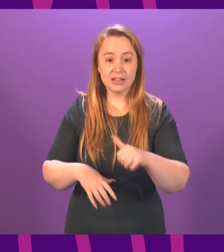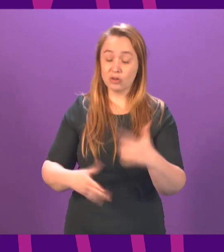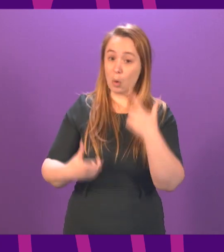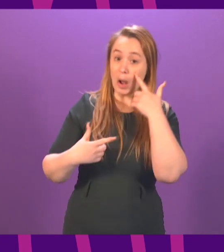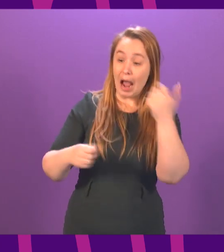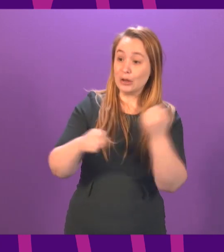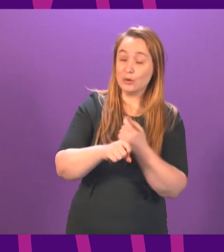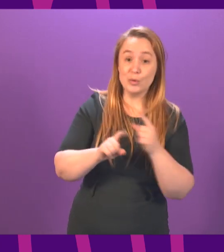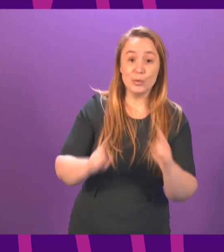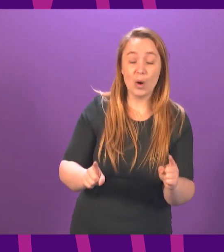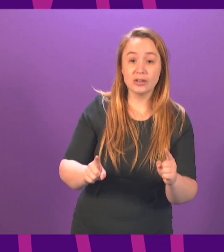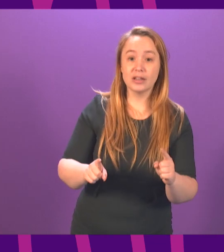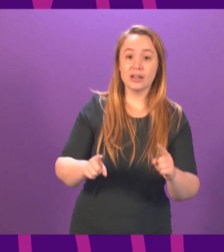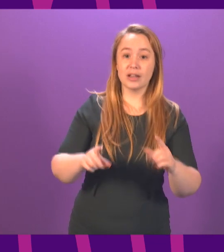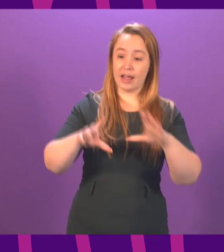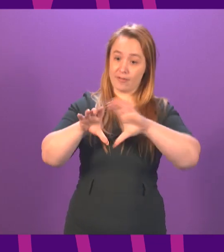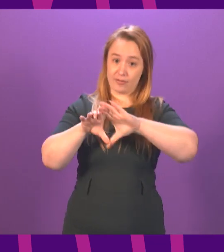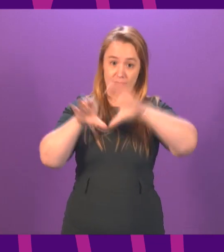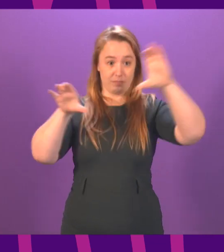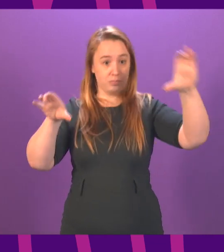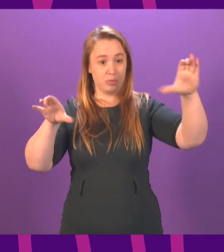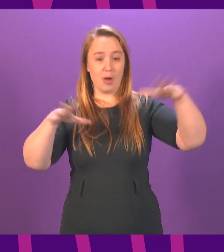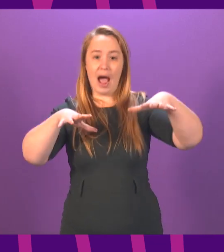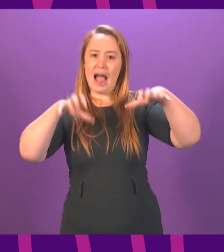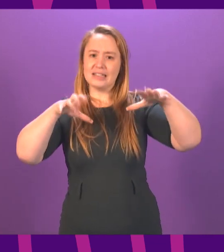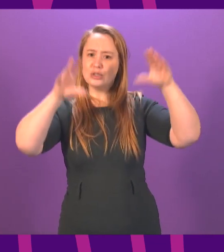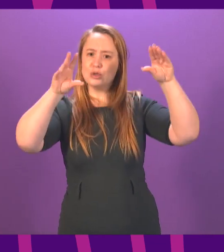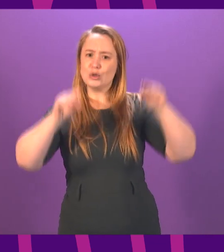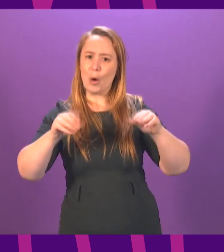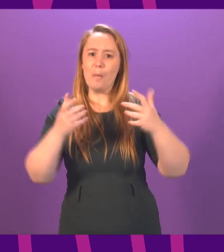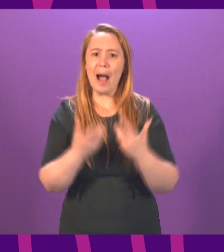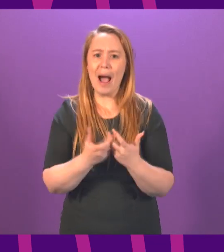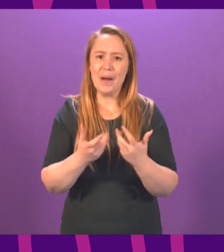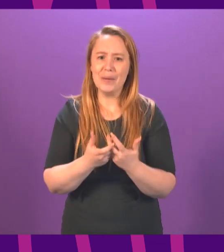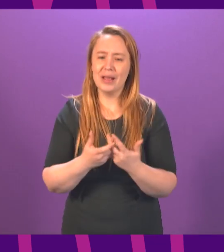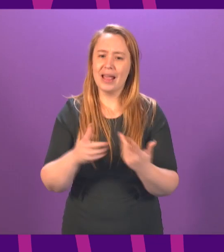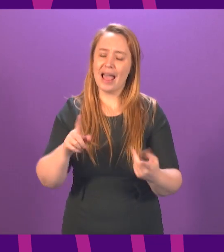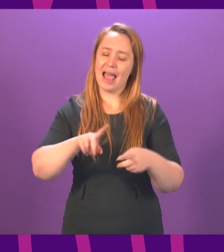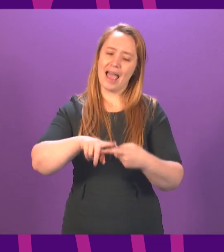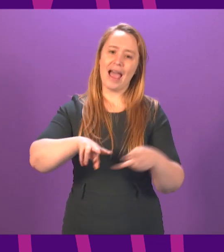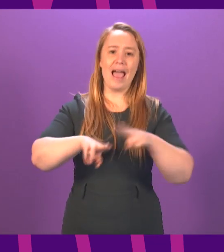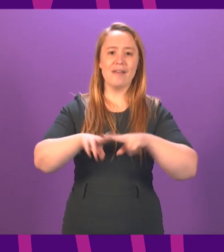ice accumulating on a structure in sub-zero temperatures, or just let traffic go across